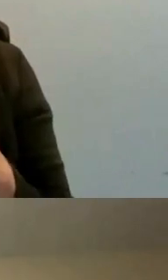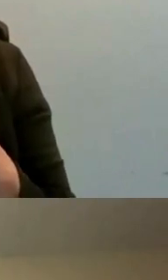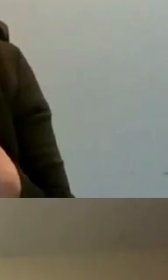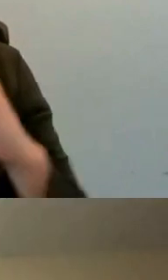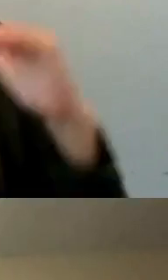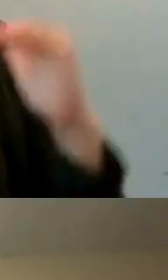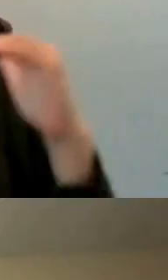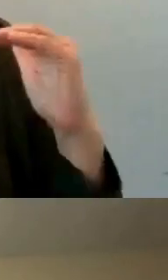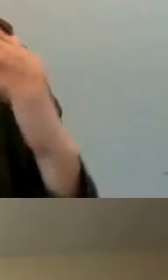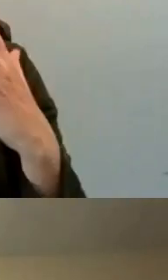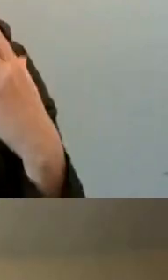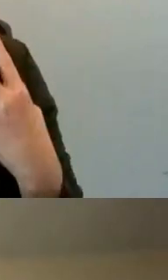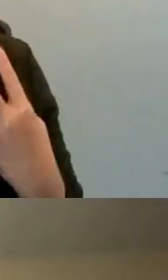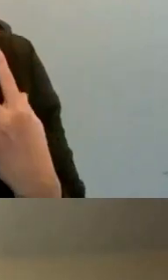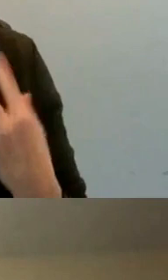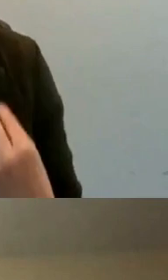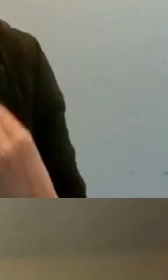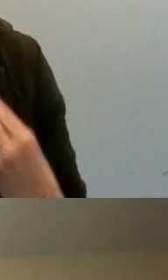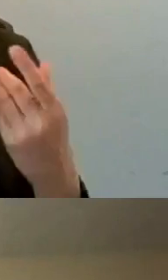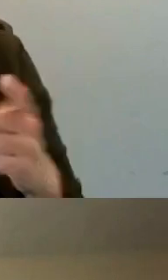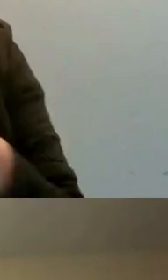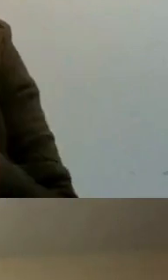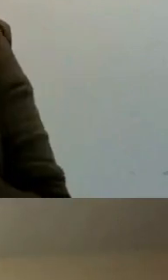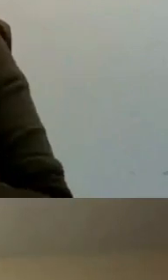um and just a wonderful physician um who's doing something very important